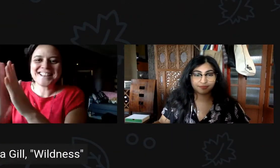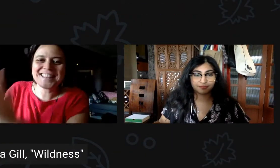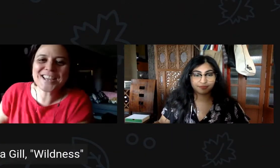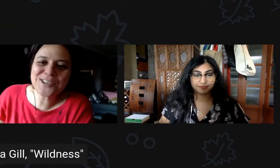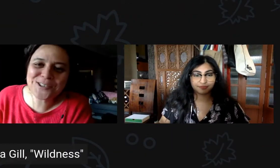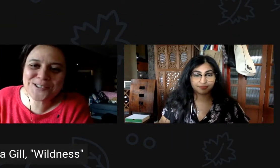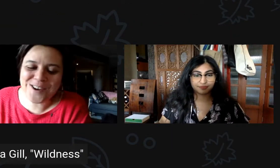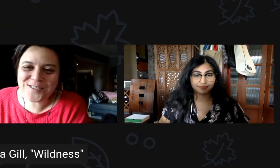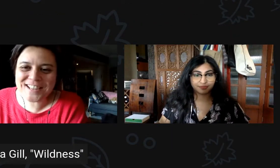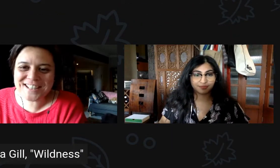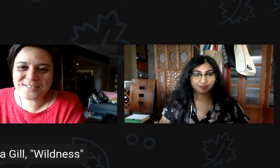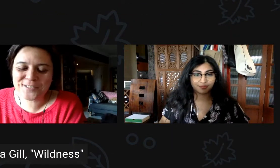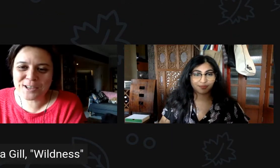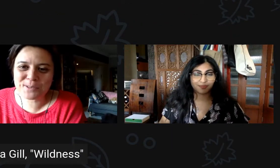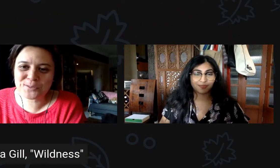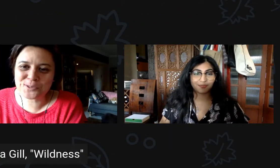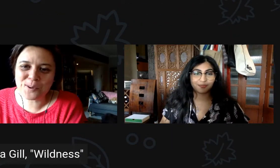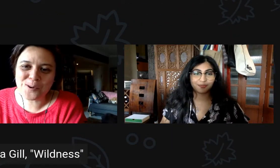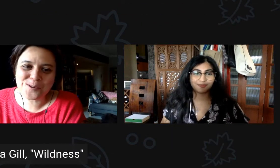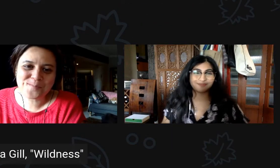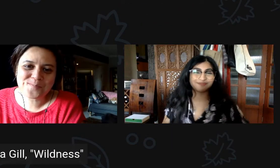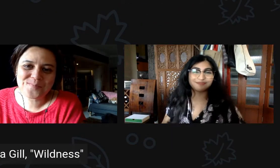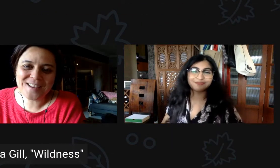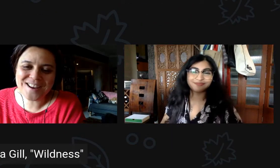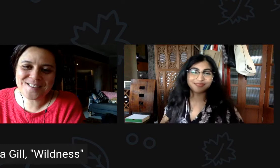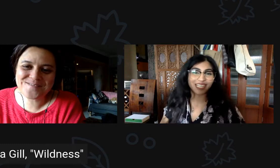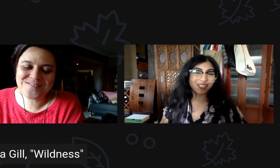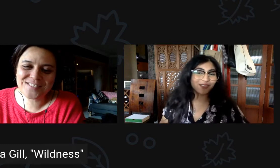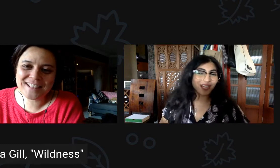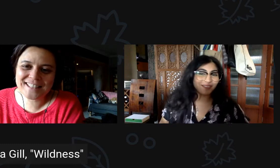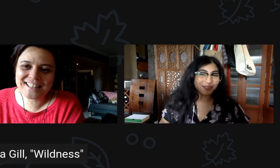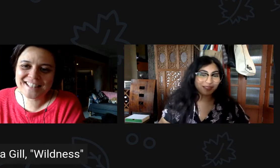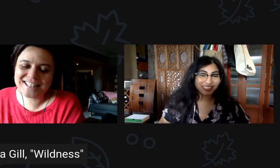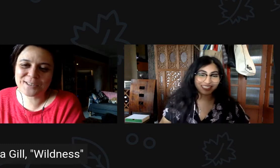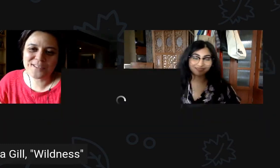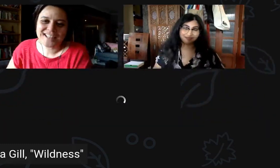Thank you Arvina for that beautiful poem. Thank you for having me.